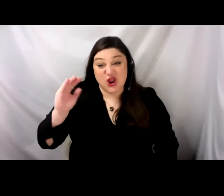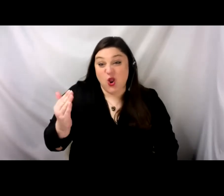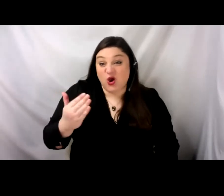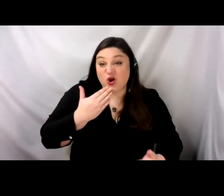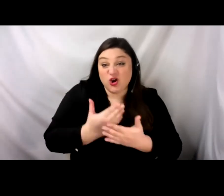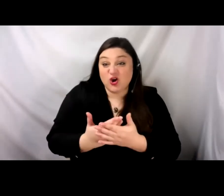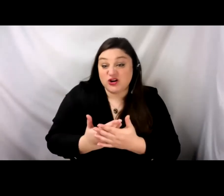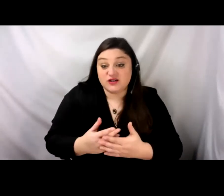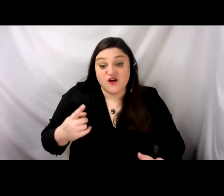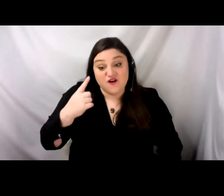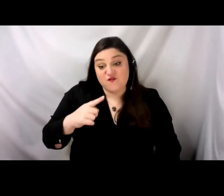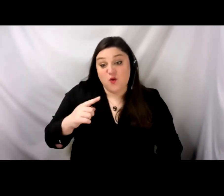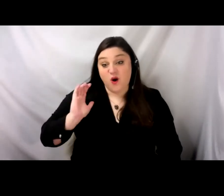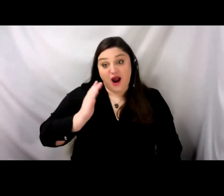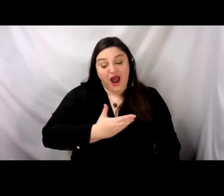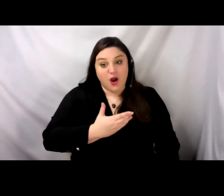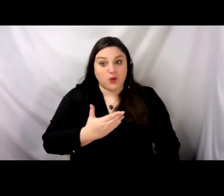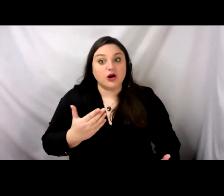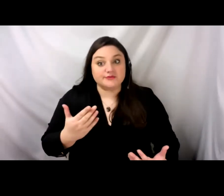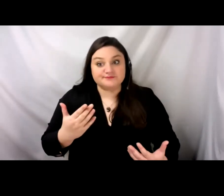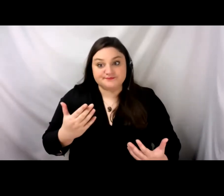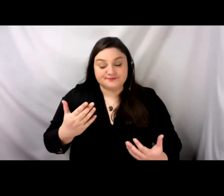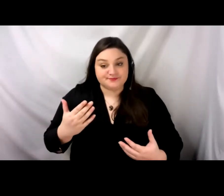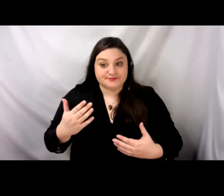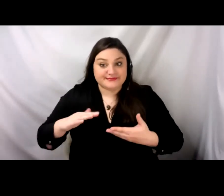The word essential is complicated and we can discuss that later.